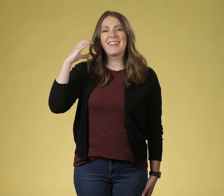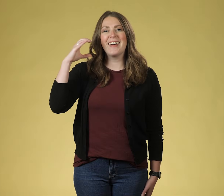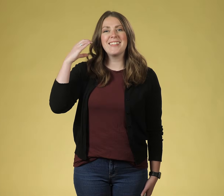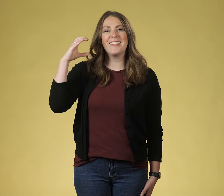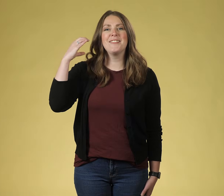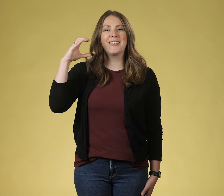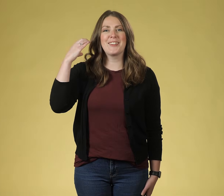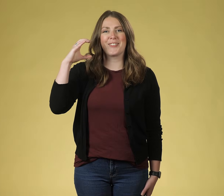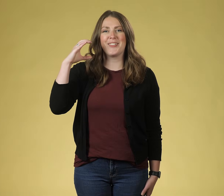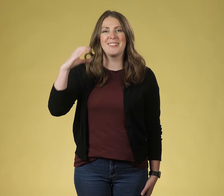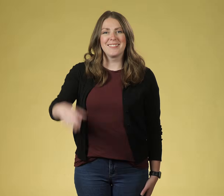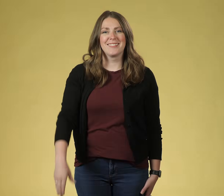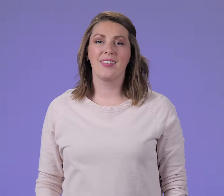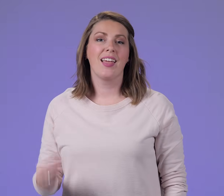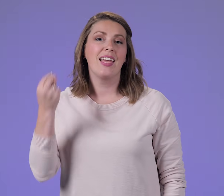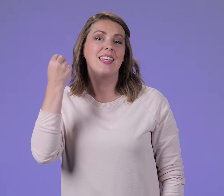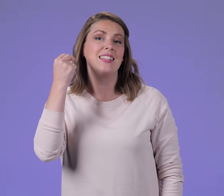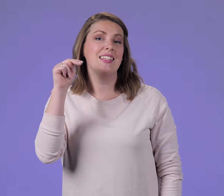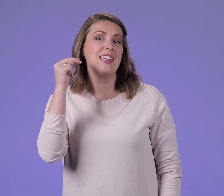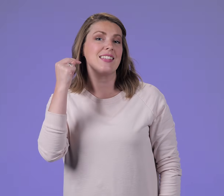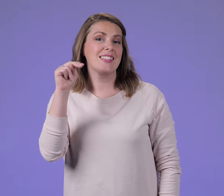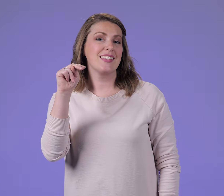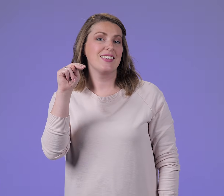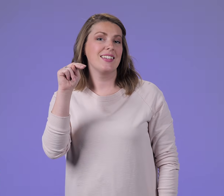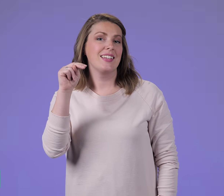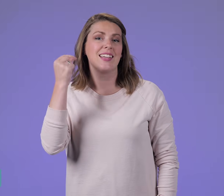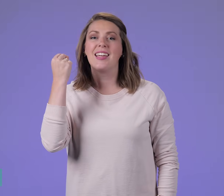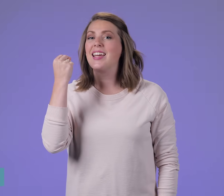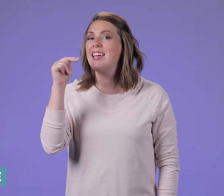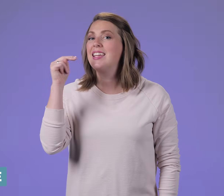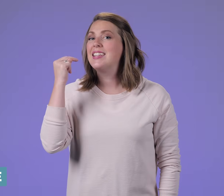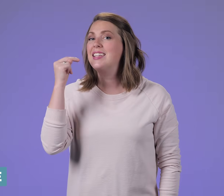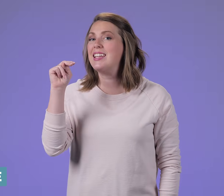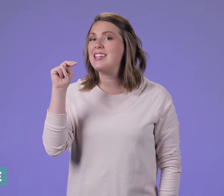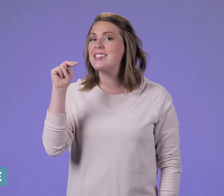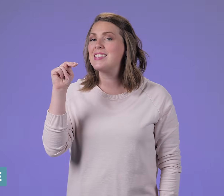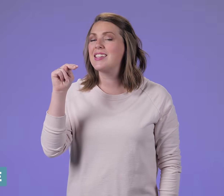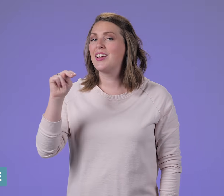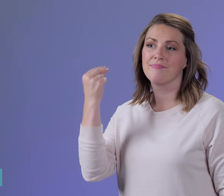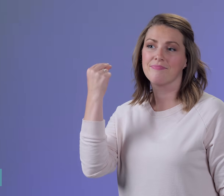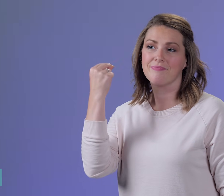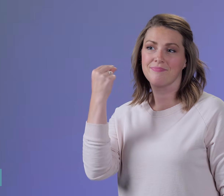Cousin, who is a girl. Niece.